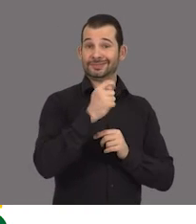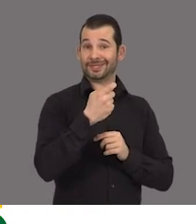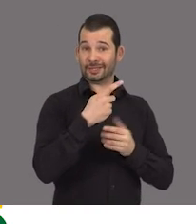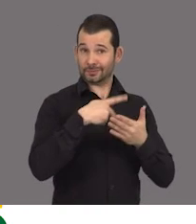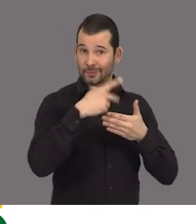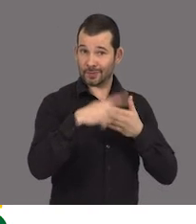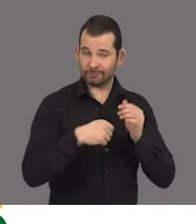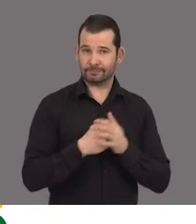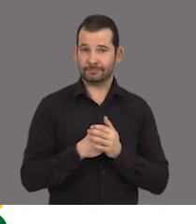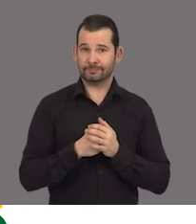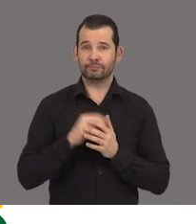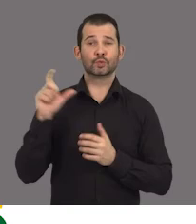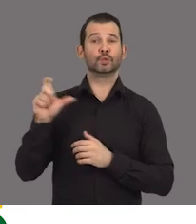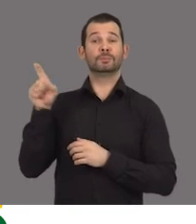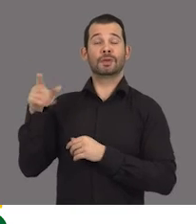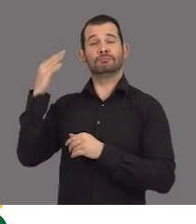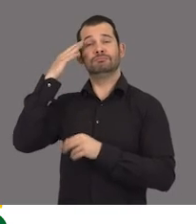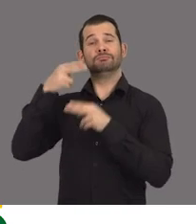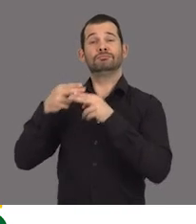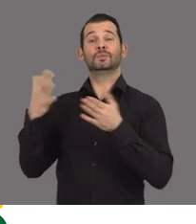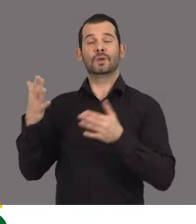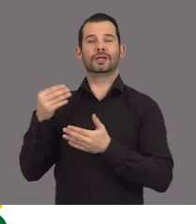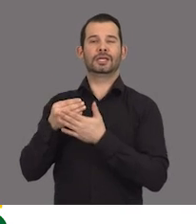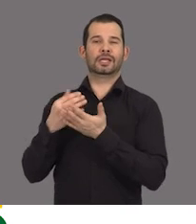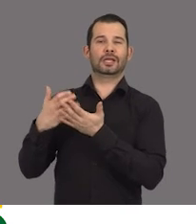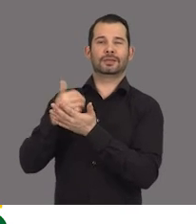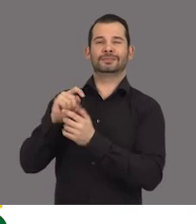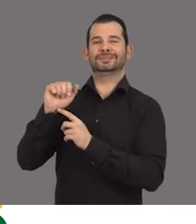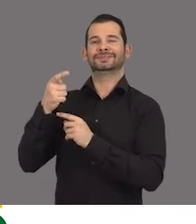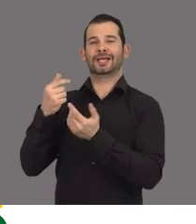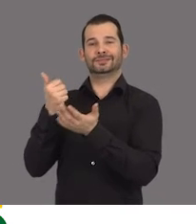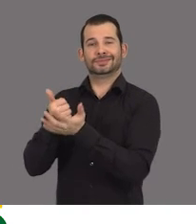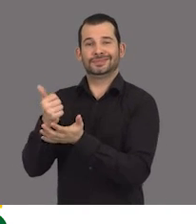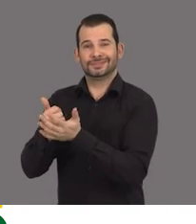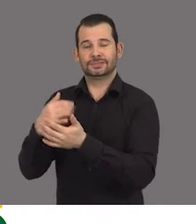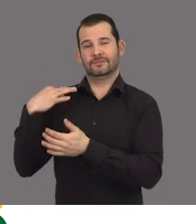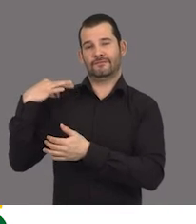In Quebec, it is known as the Income Tax Assistance – Volunteer Program.